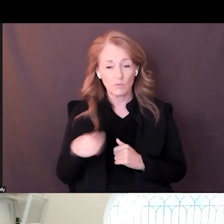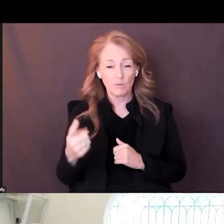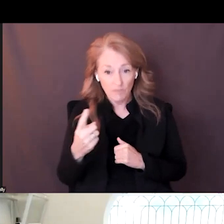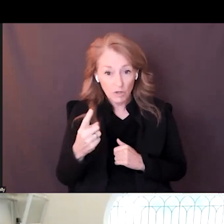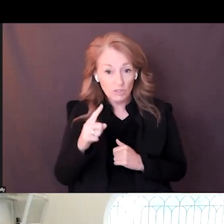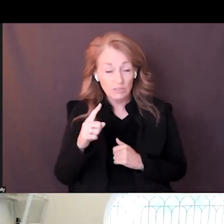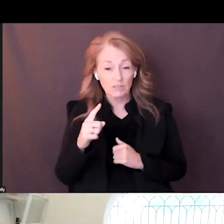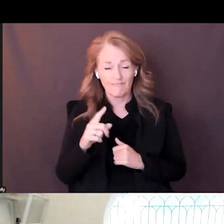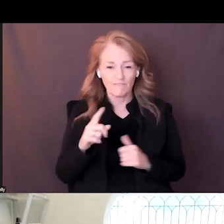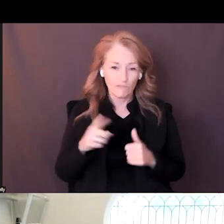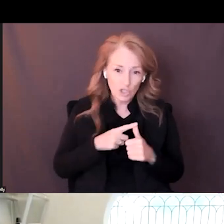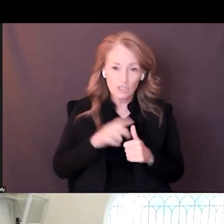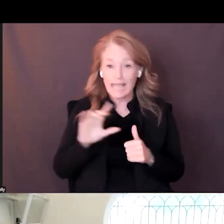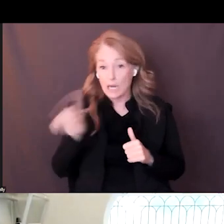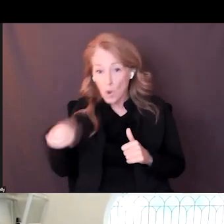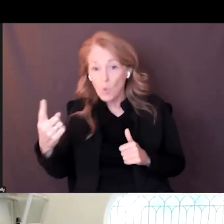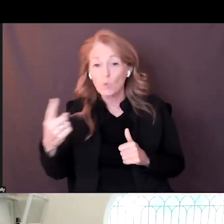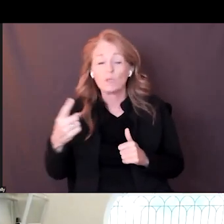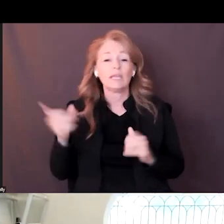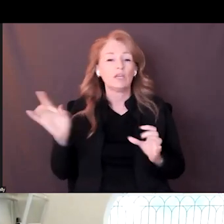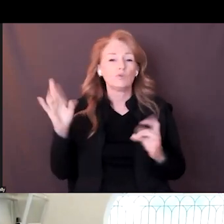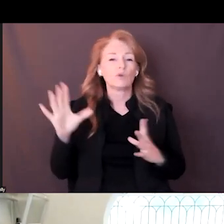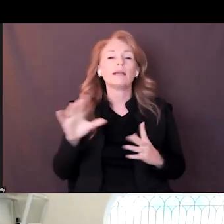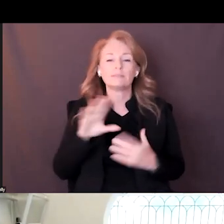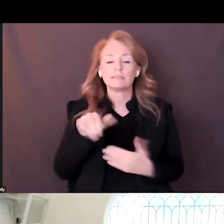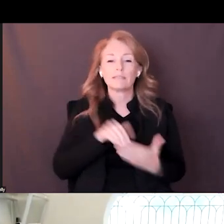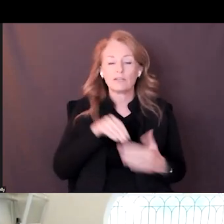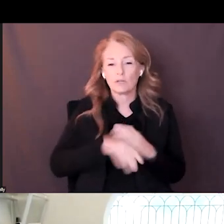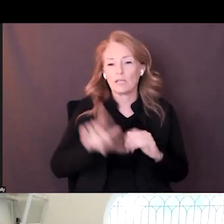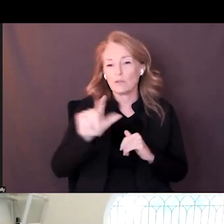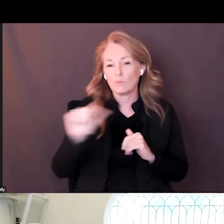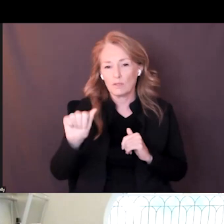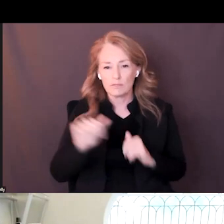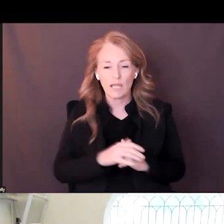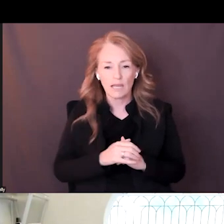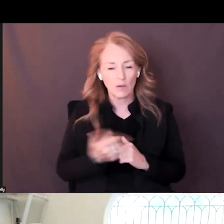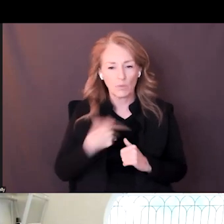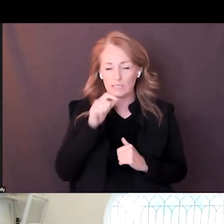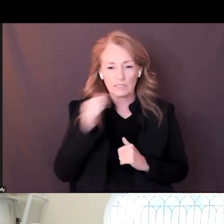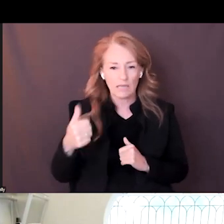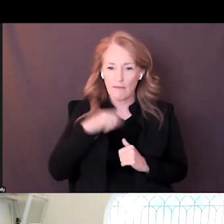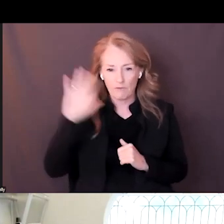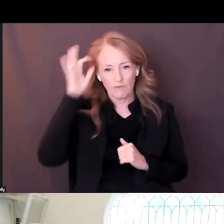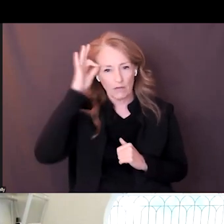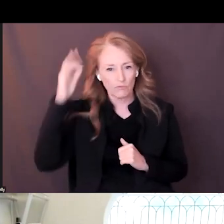CENTER, IS LOUISIANA DID NOT HAVE REIMBURSEMENT RATE FOR CRISIS.